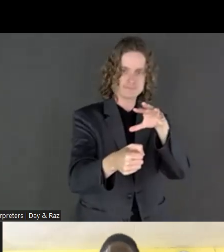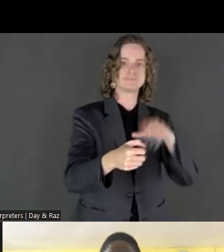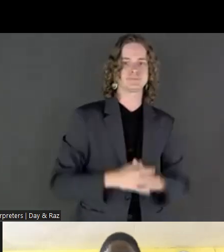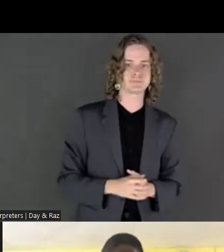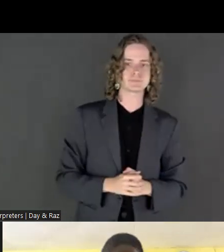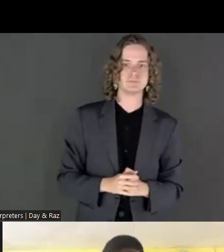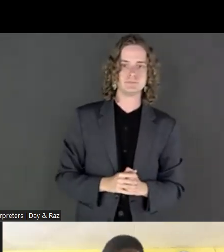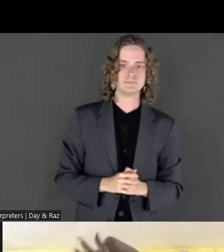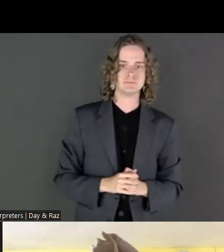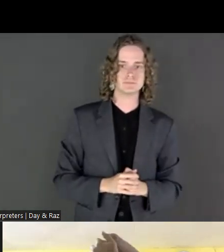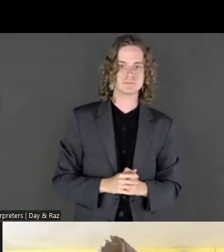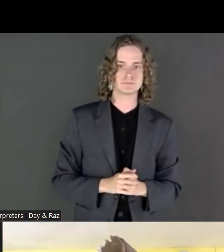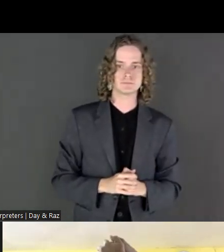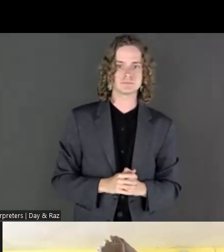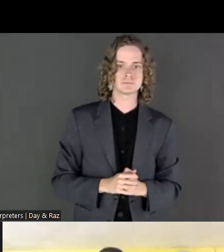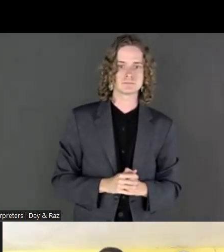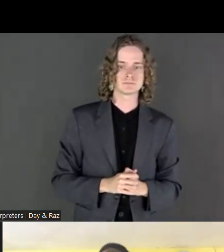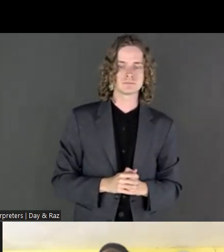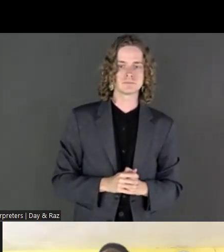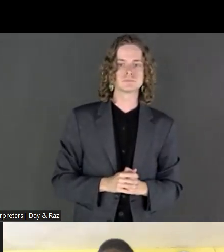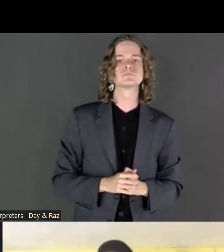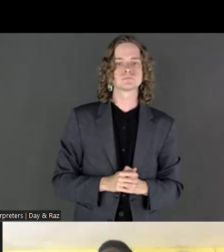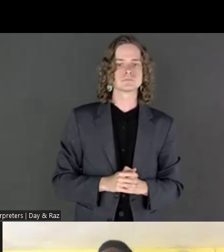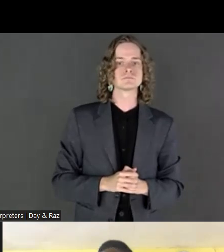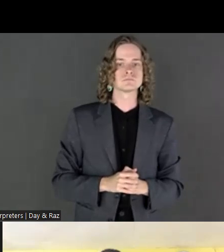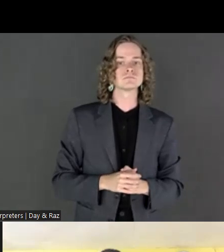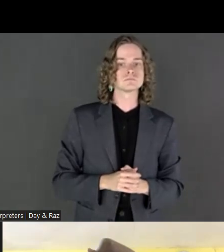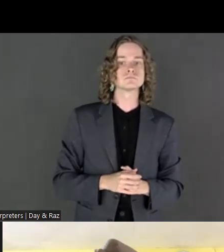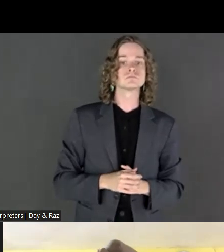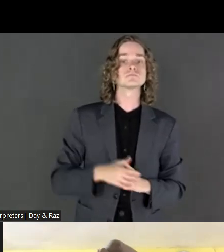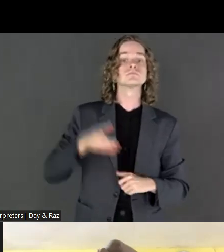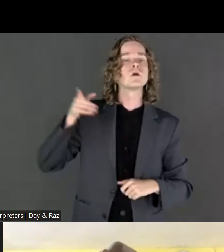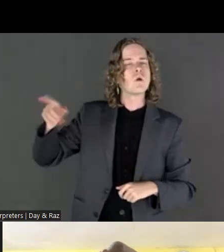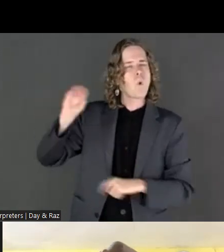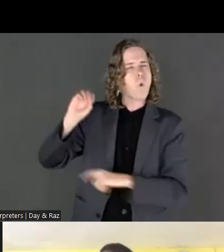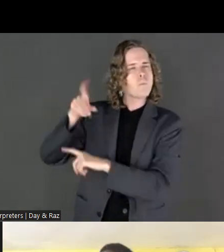Not only do OPDs have nuanced knowledge of cultural contexts, political dynamics,